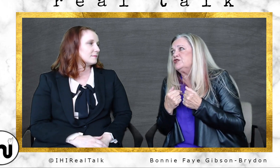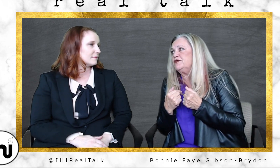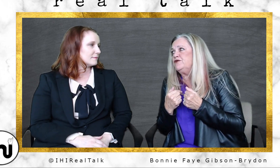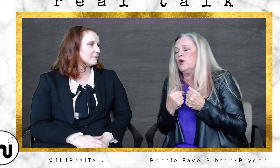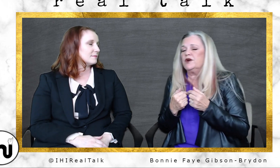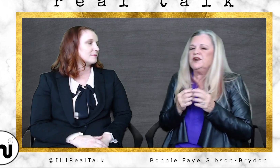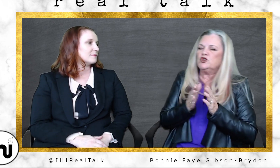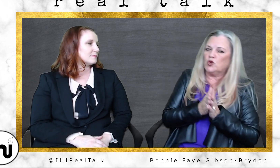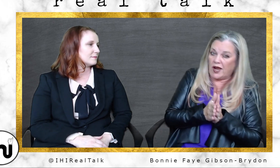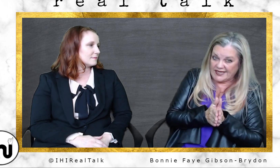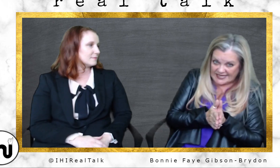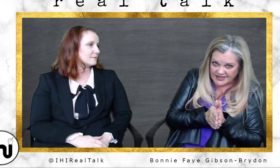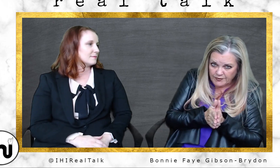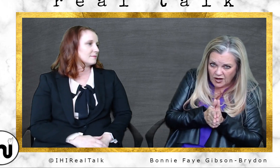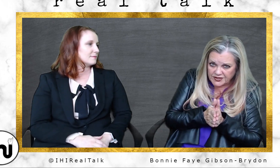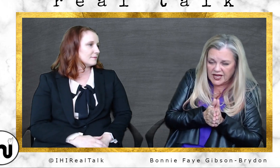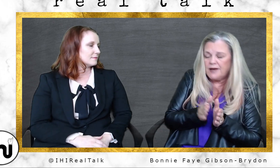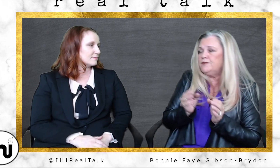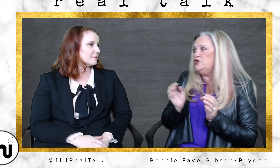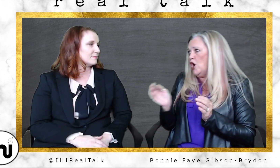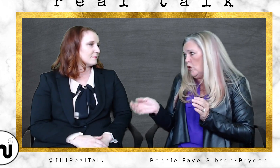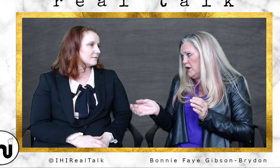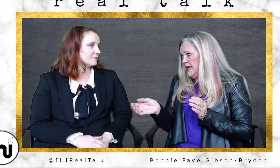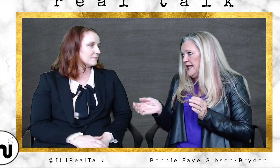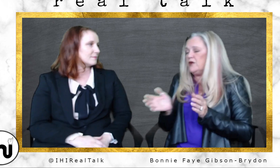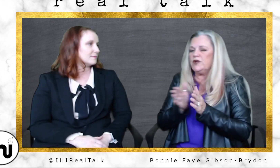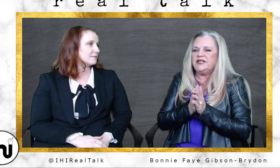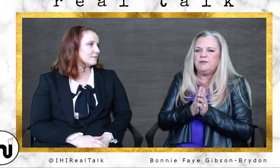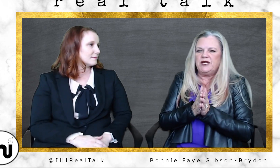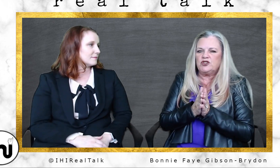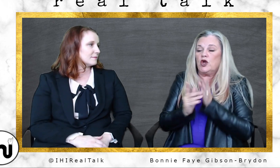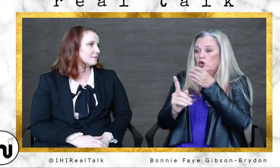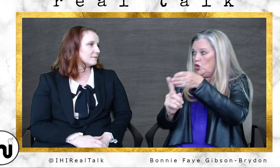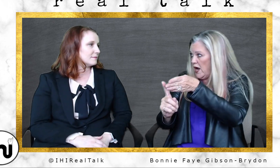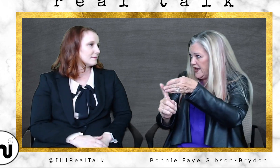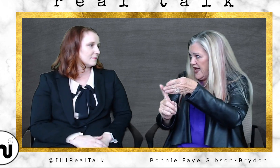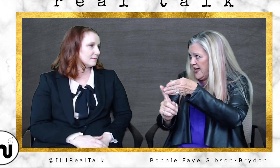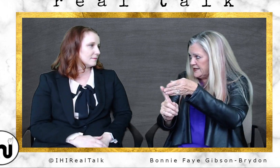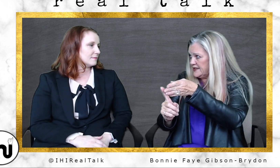before. Do I'd get them all the time? No. It really depends on who I ask, and